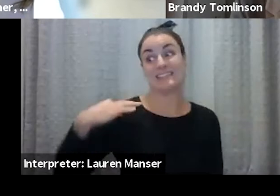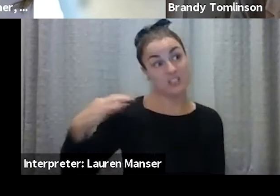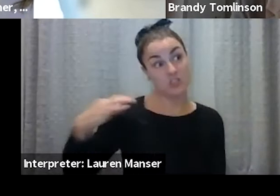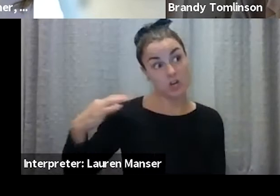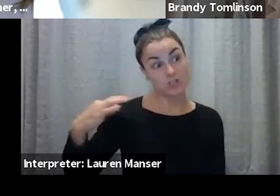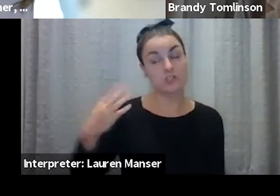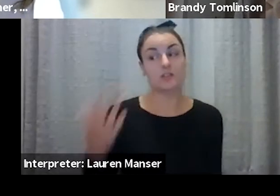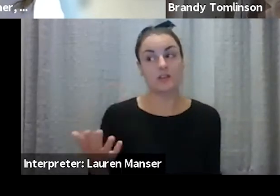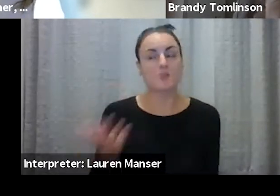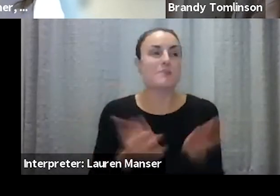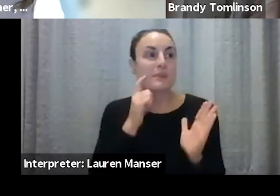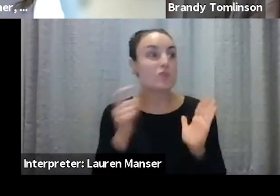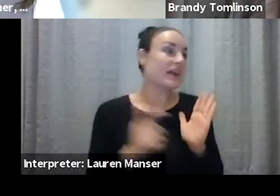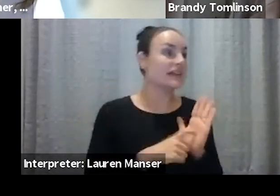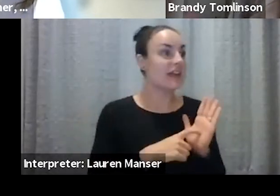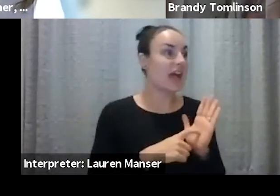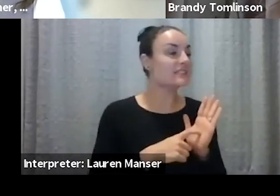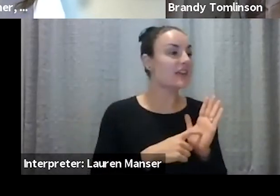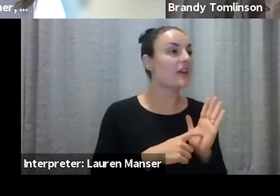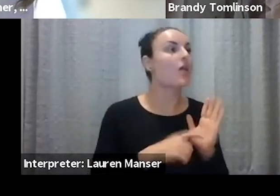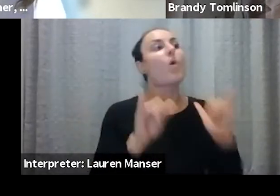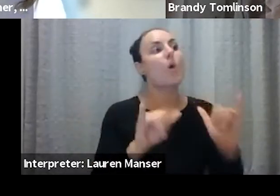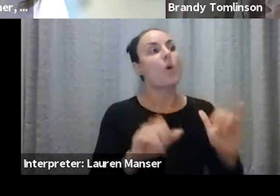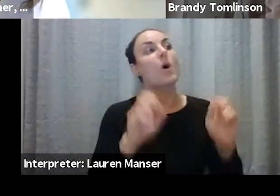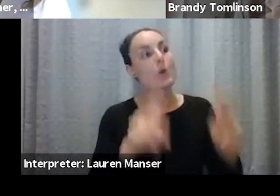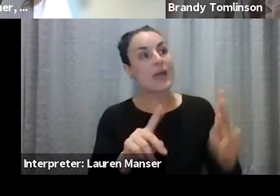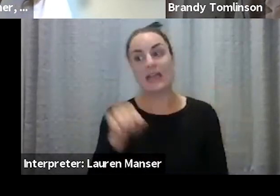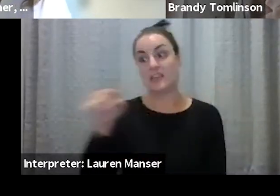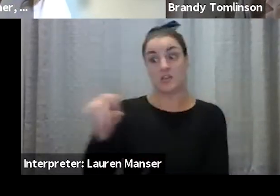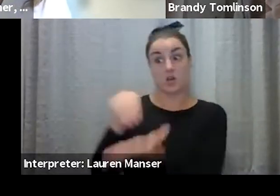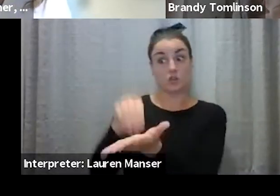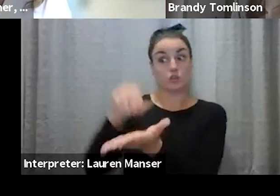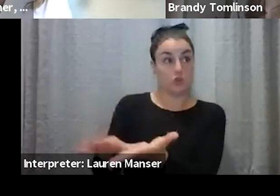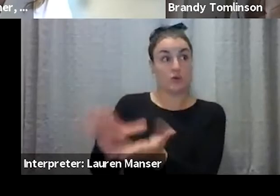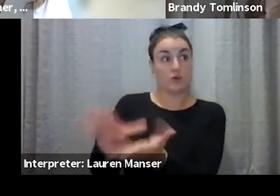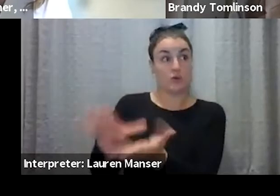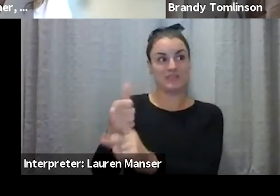who has taken a little bit longer than other students in the class to complete an assignment,